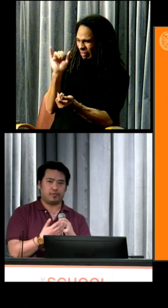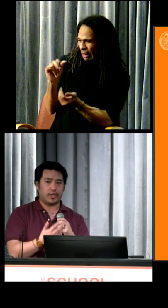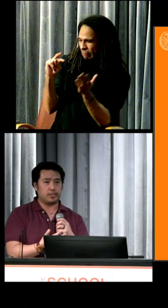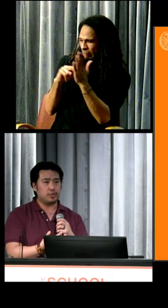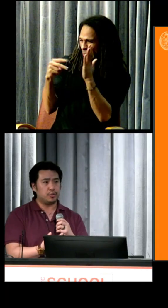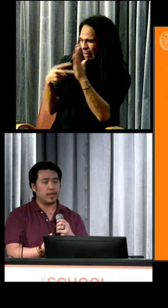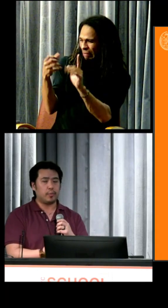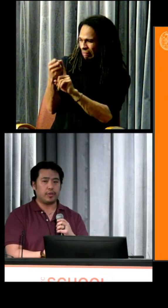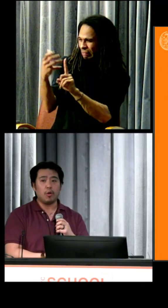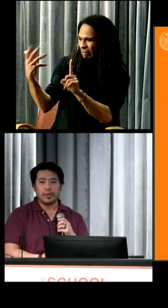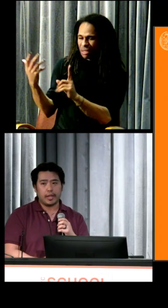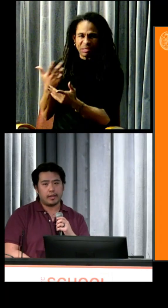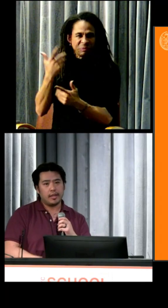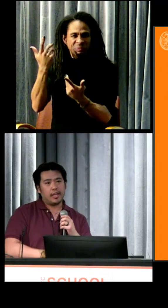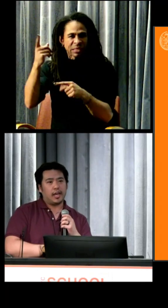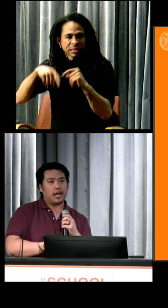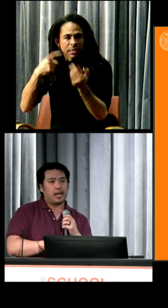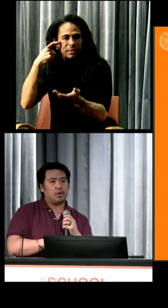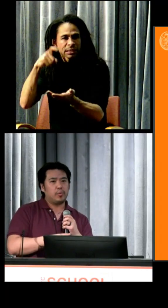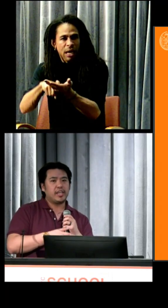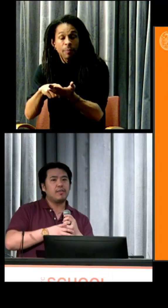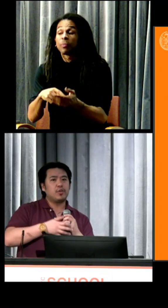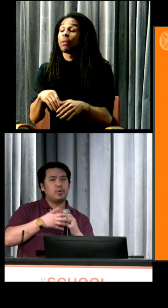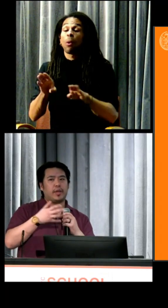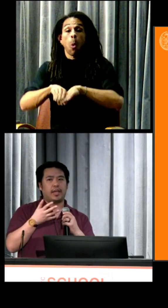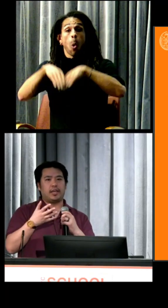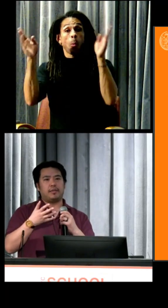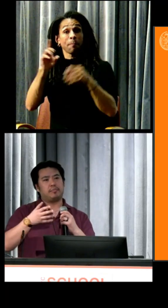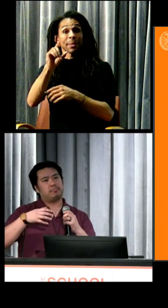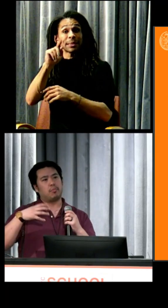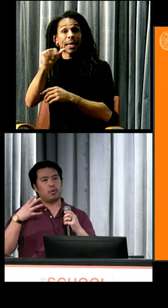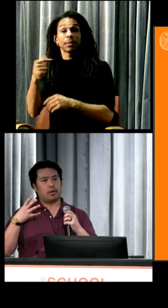that appears equally weighted in English and Spanish, which is relevant to NYSci's audience.